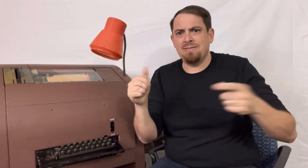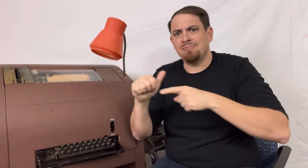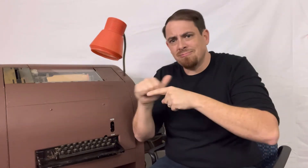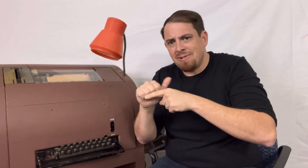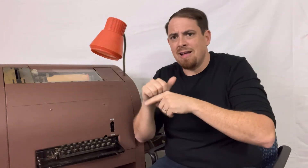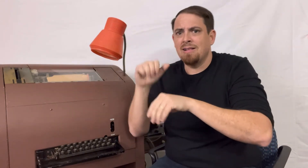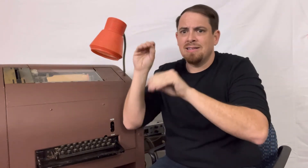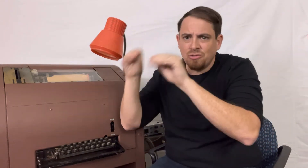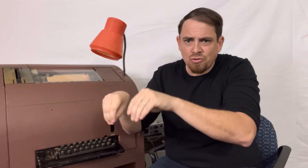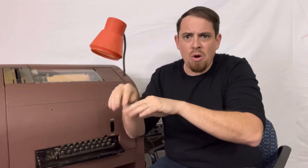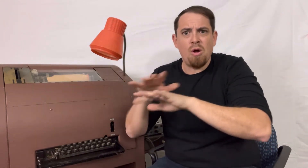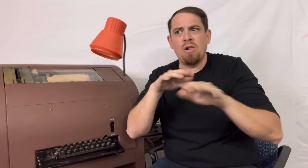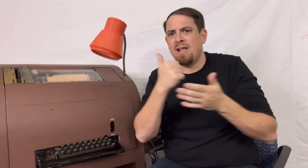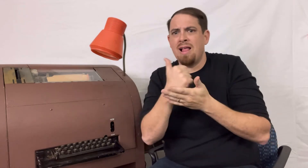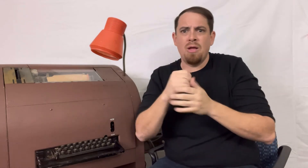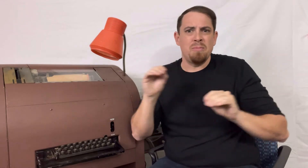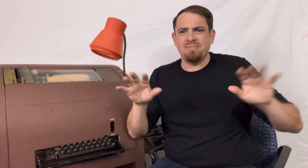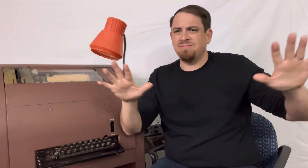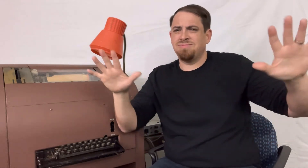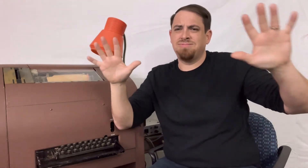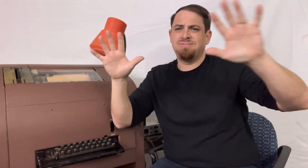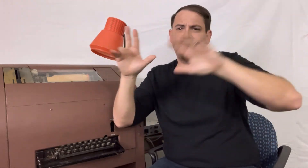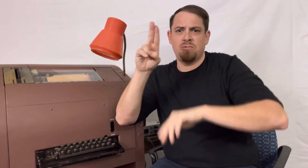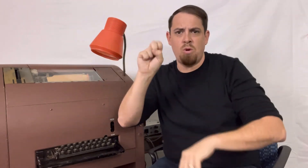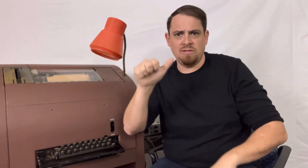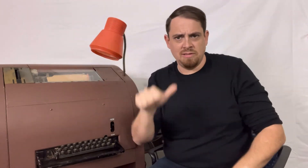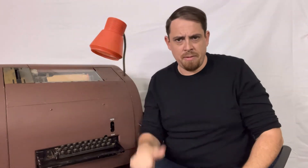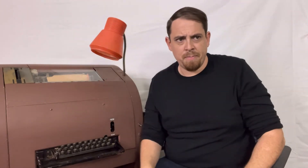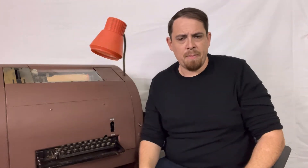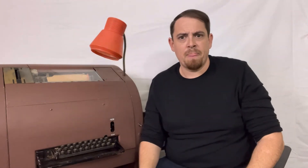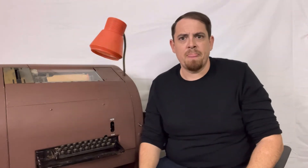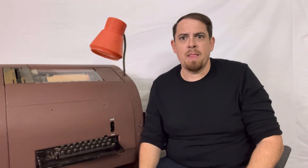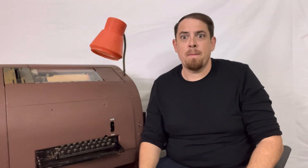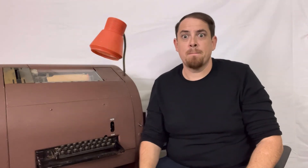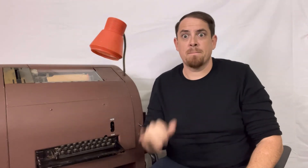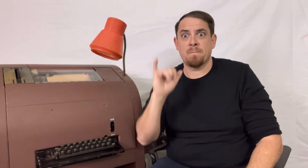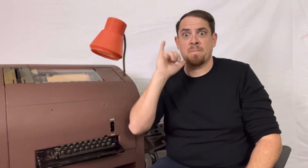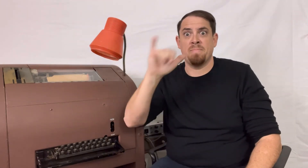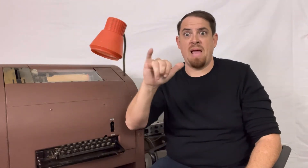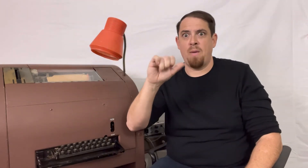and then, redistributing them, installing them, and providing training to their users.